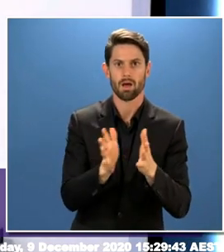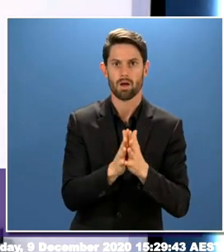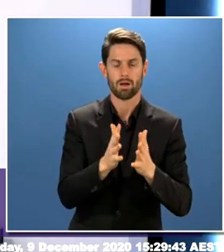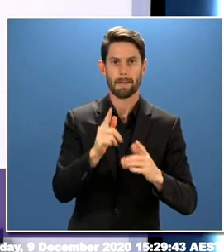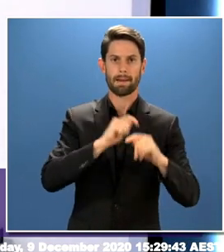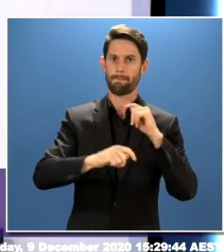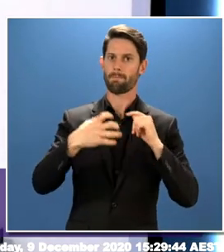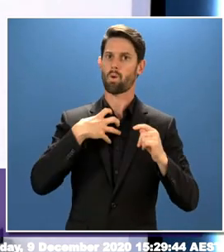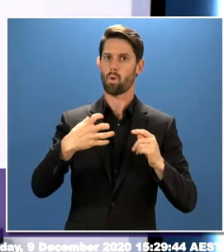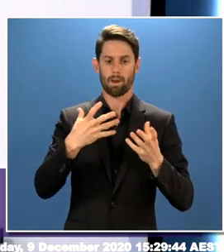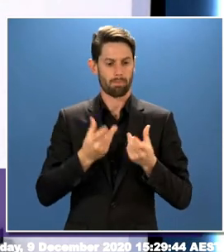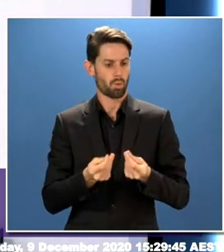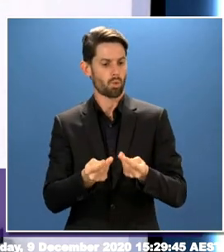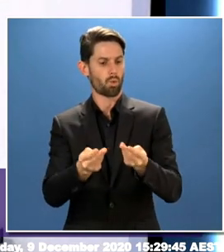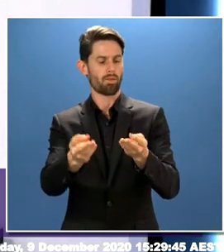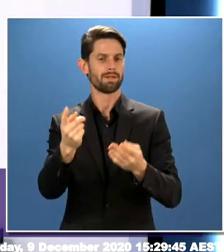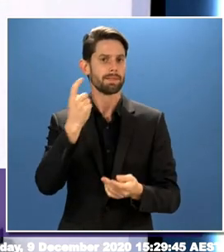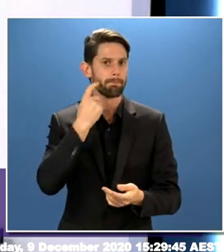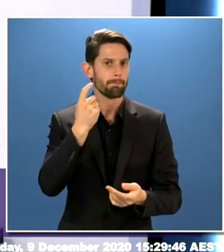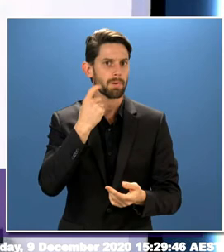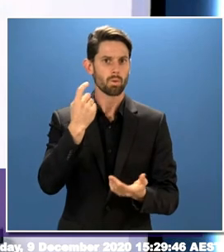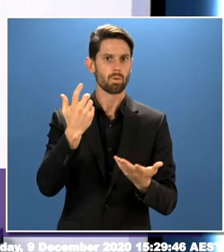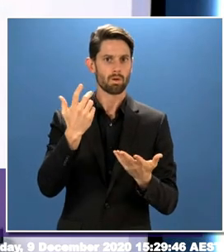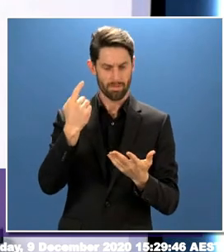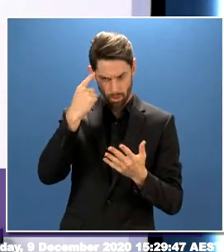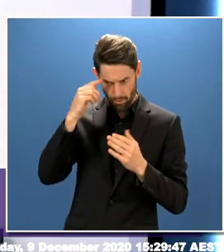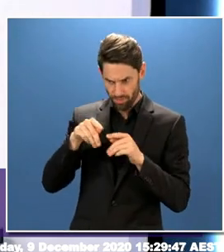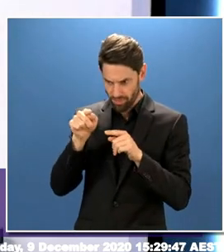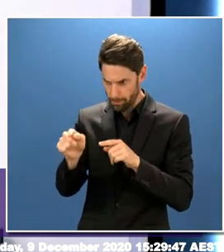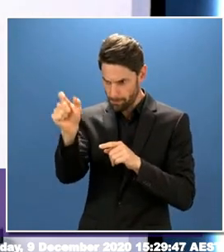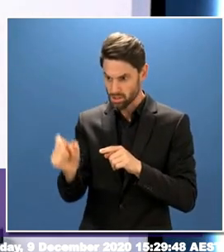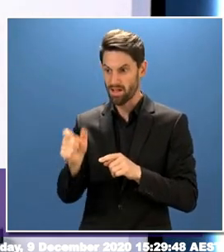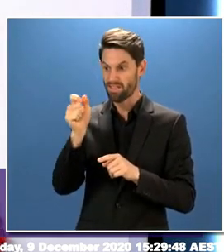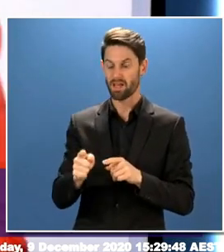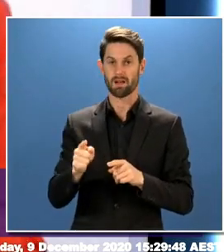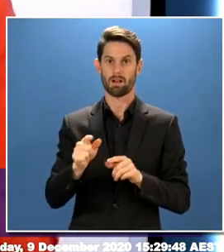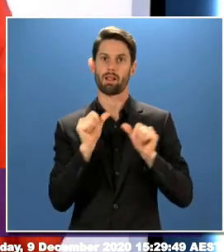and straightforward and frankly person-centered for young people seeking